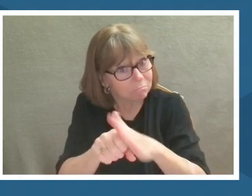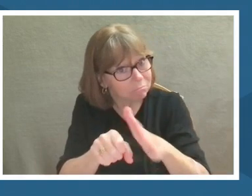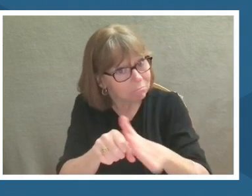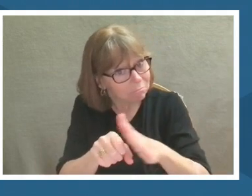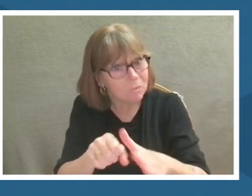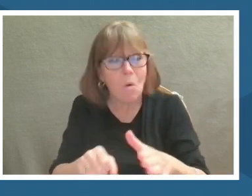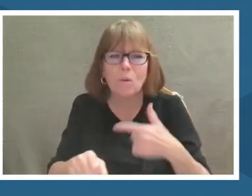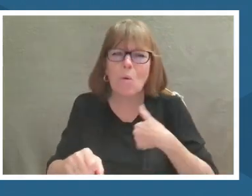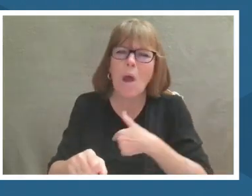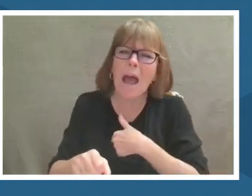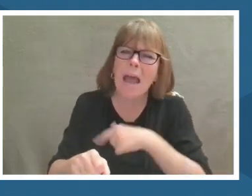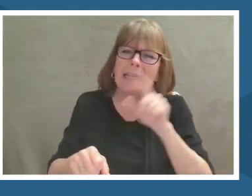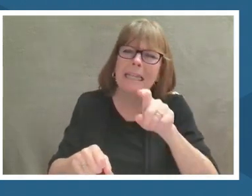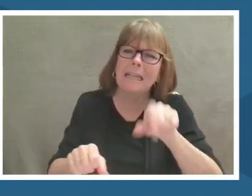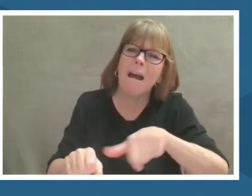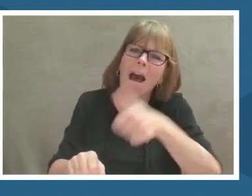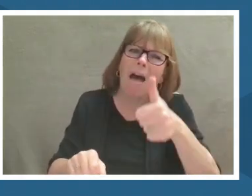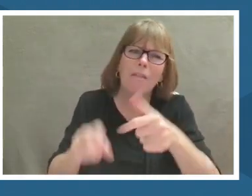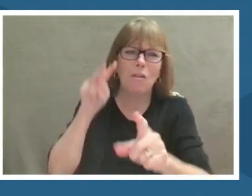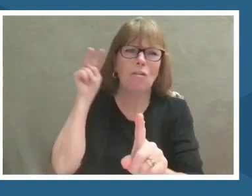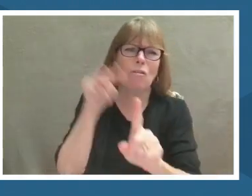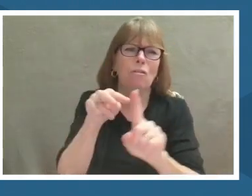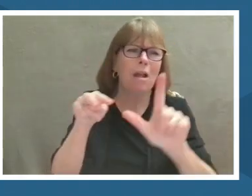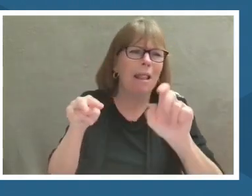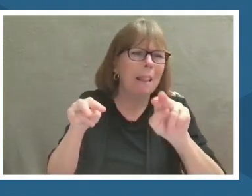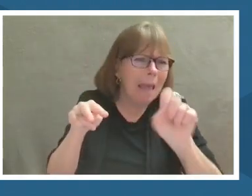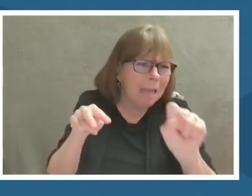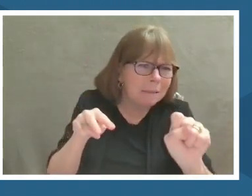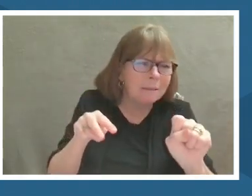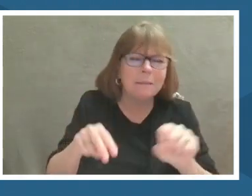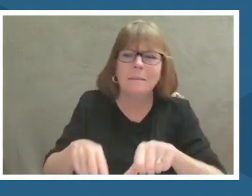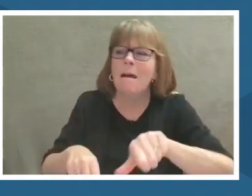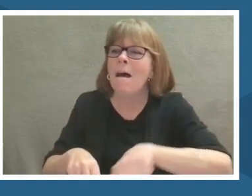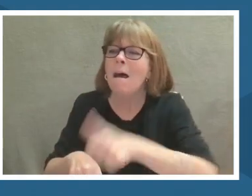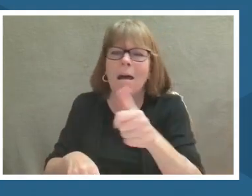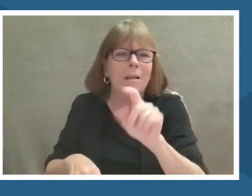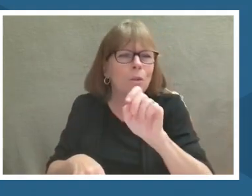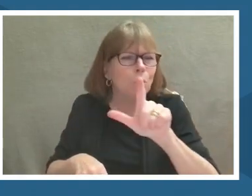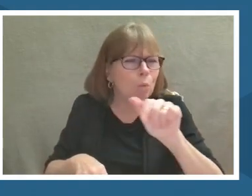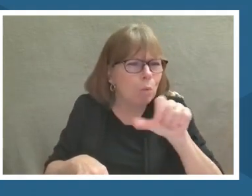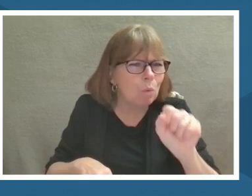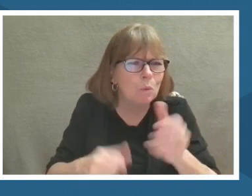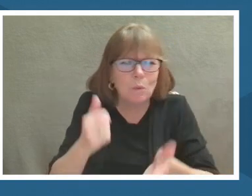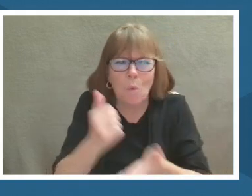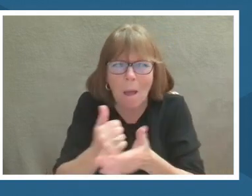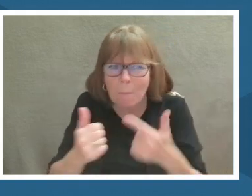lenses to help unpack the phenomenon and address it